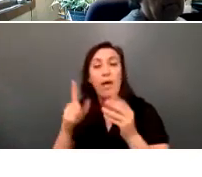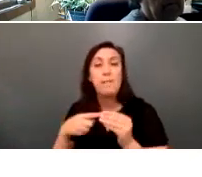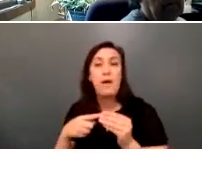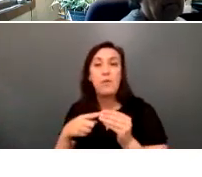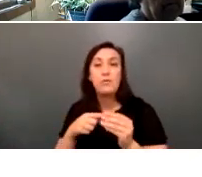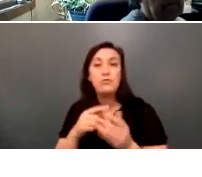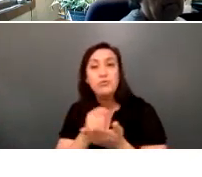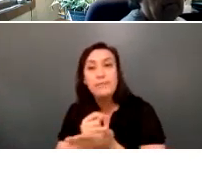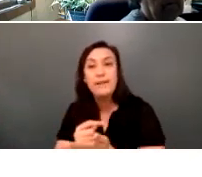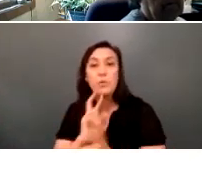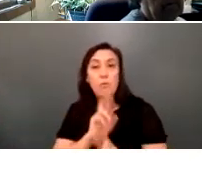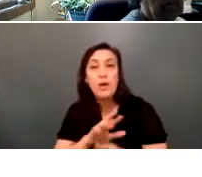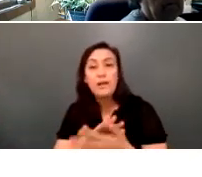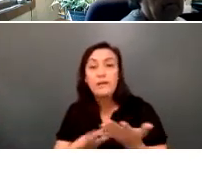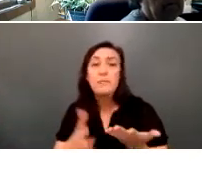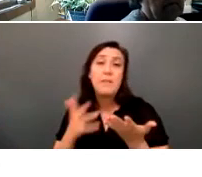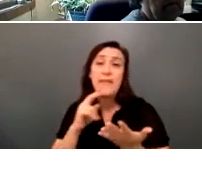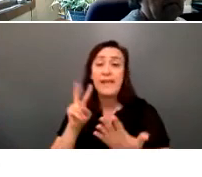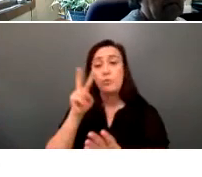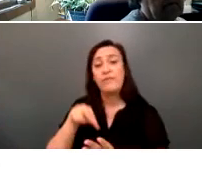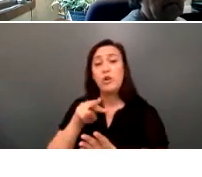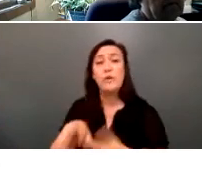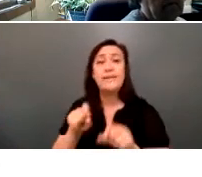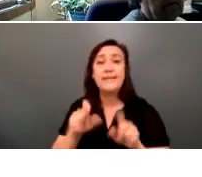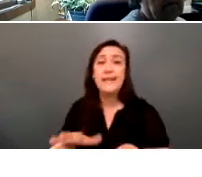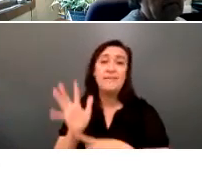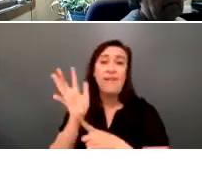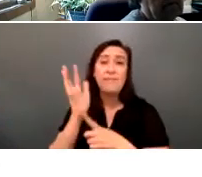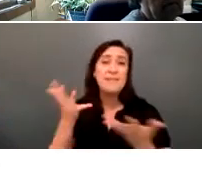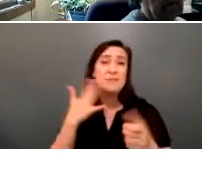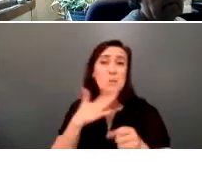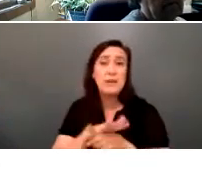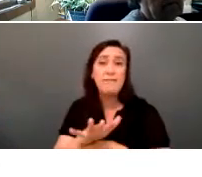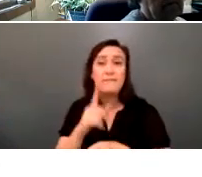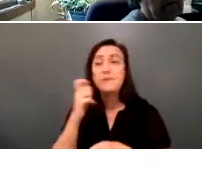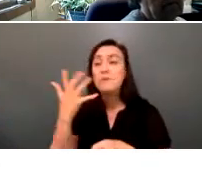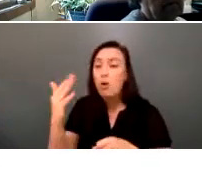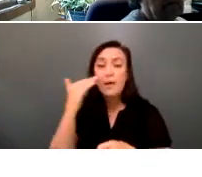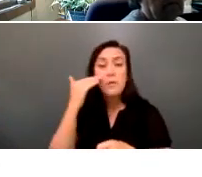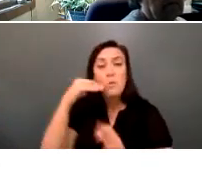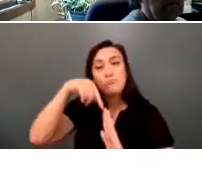you know, do a review and take a test. And it only takes some 5 minutes because they're very knowledgeable